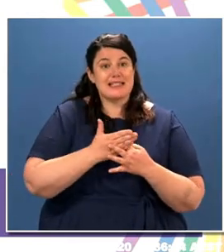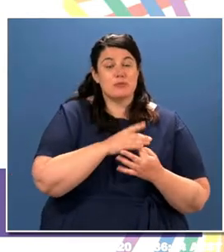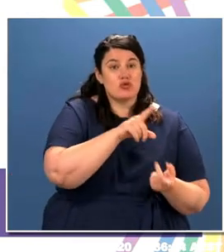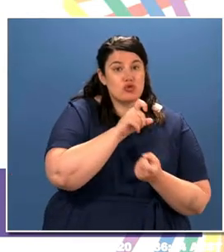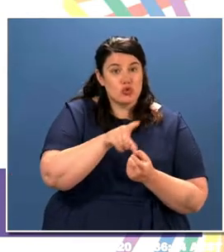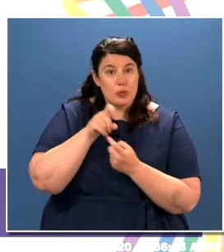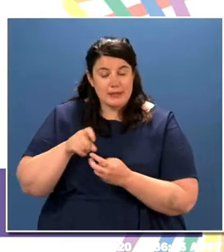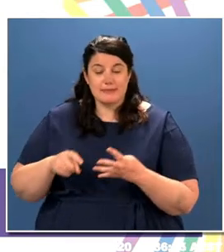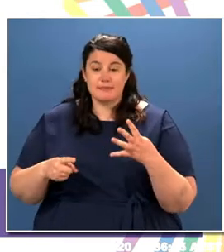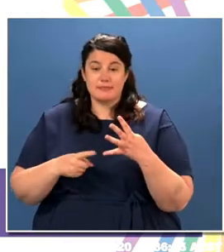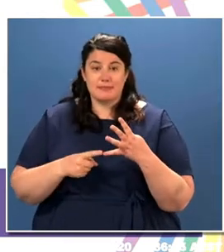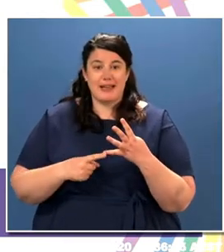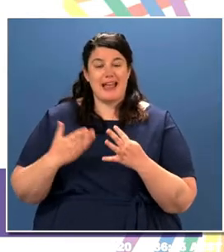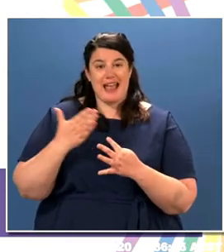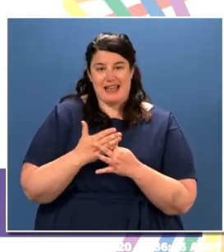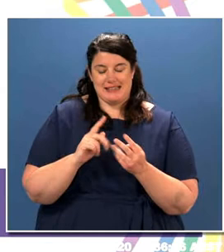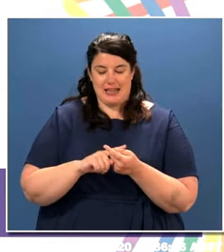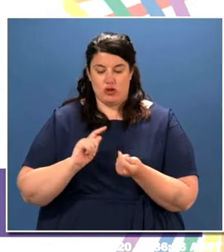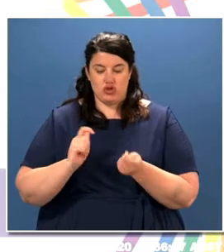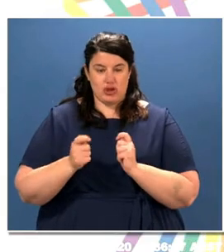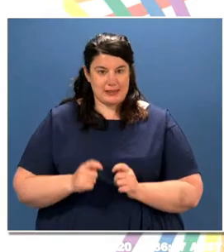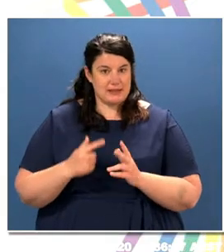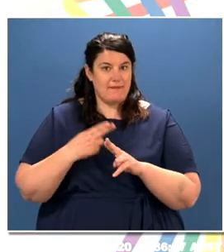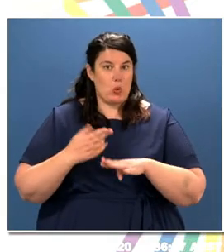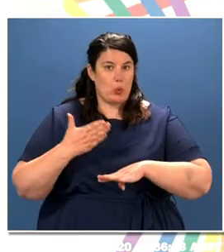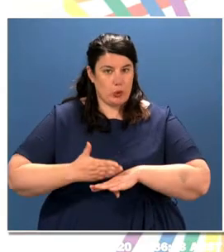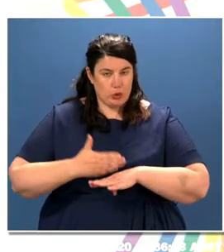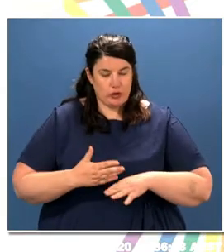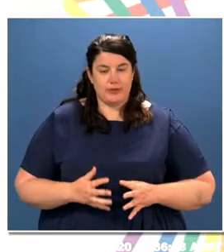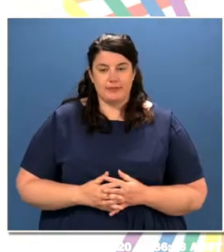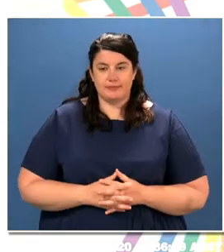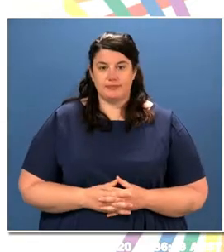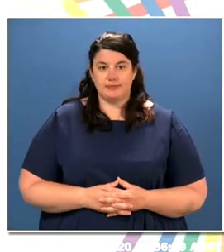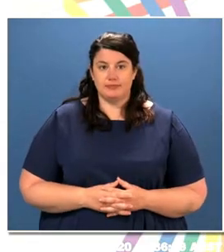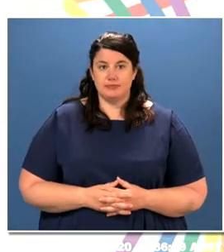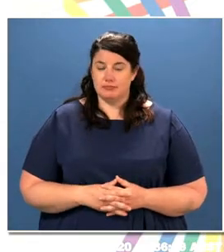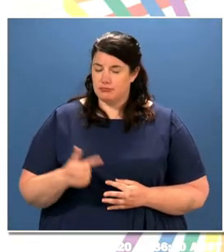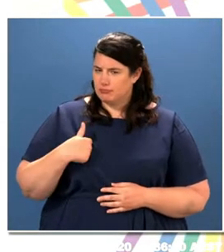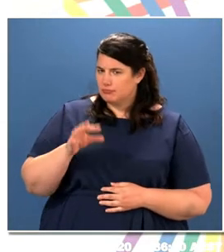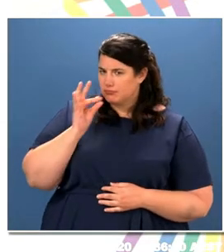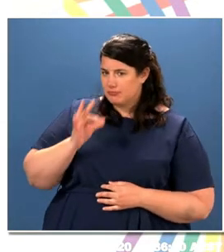pillar four, access and adjustments at work. Ok, and it's the case that there is a